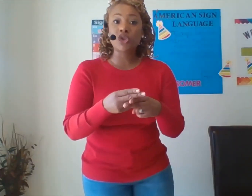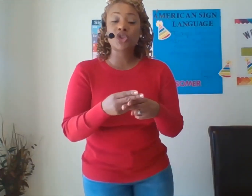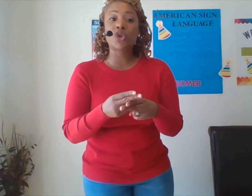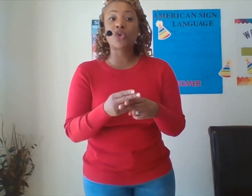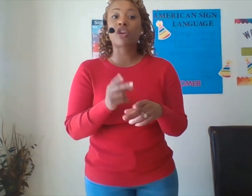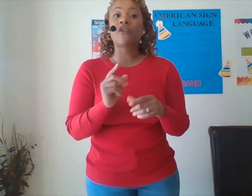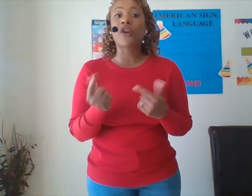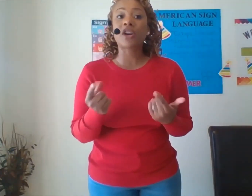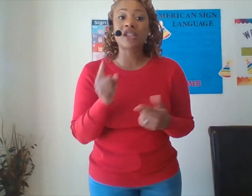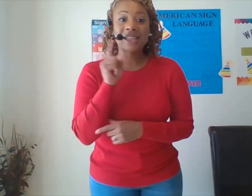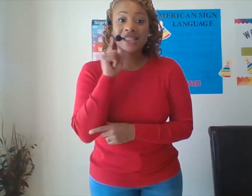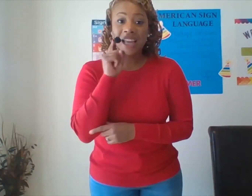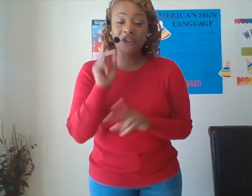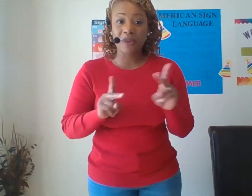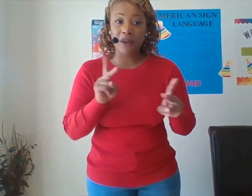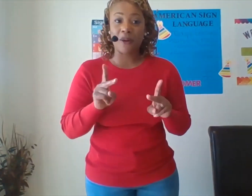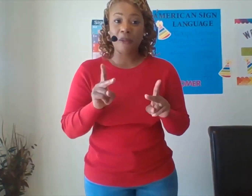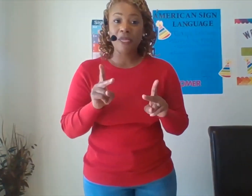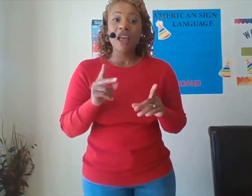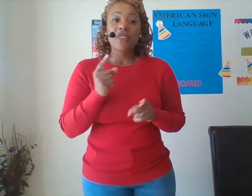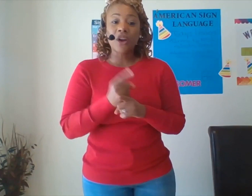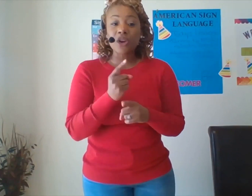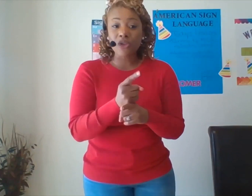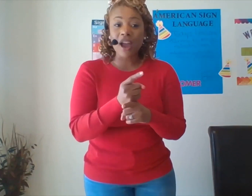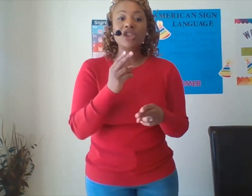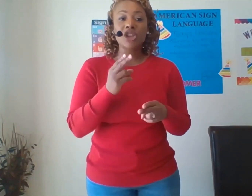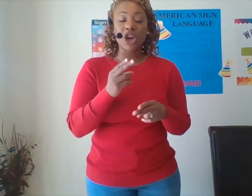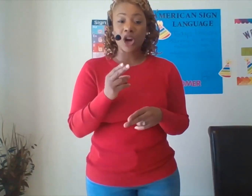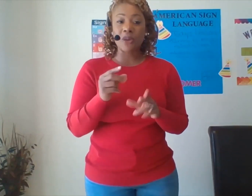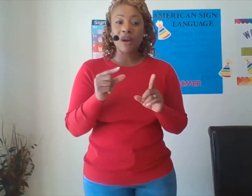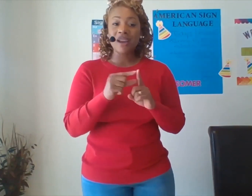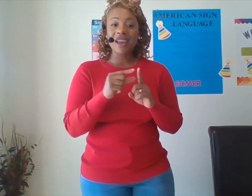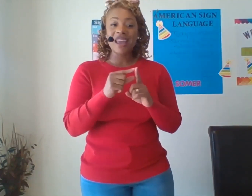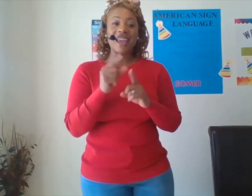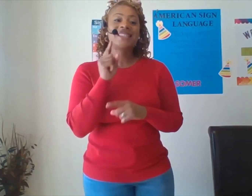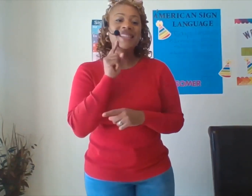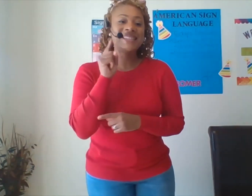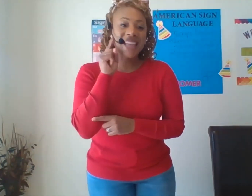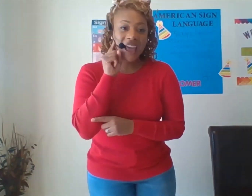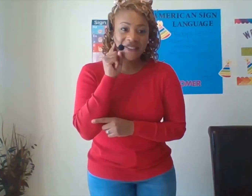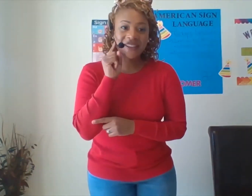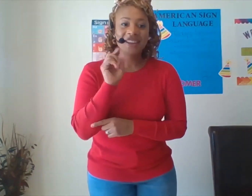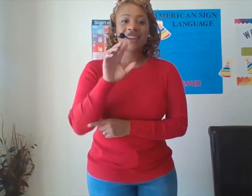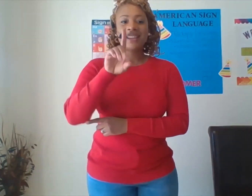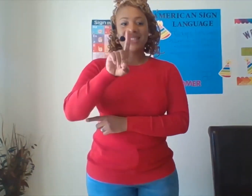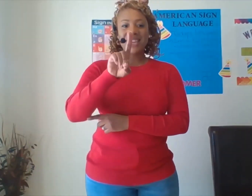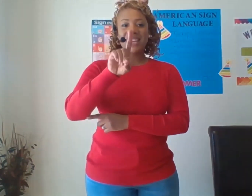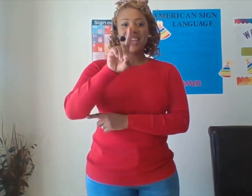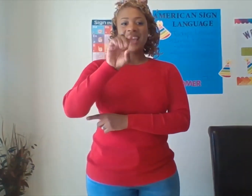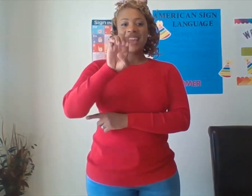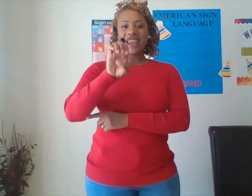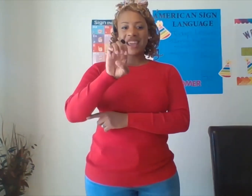to refer to deaf people the correct term is deaf d-ii